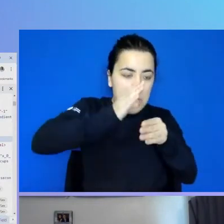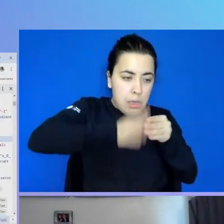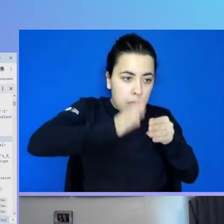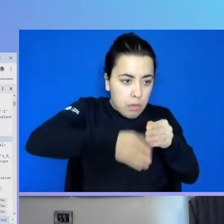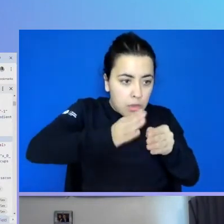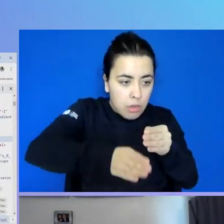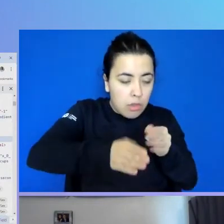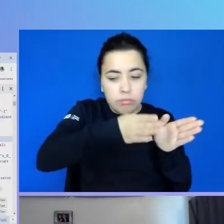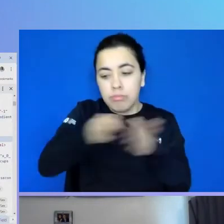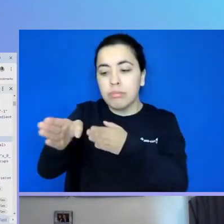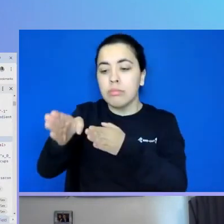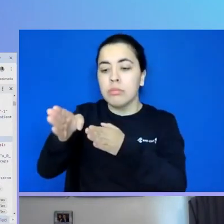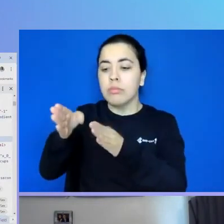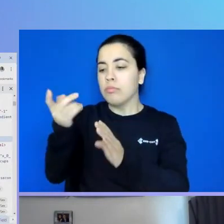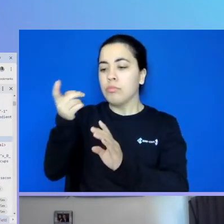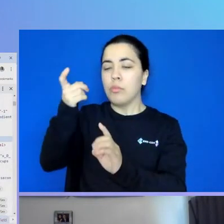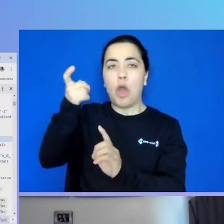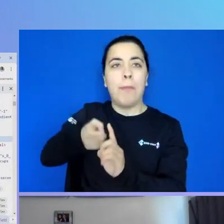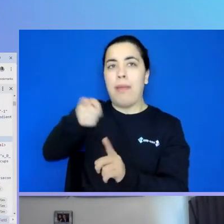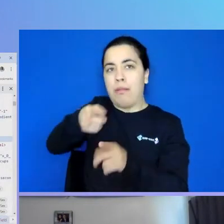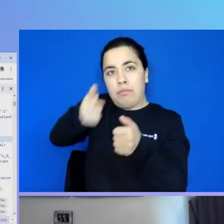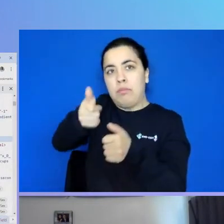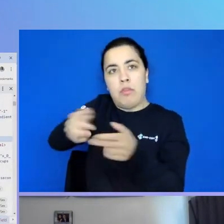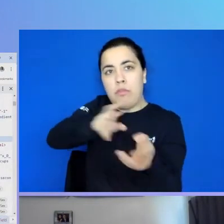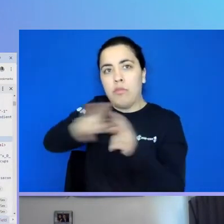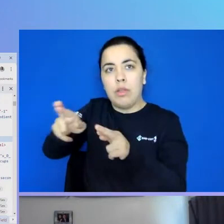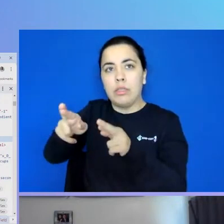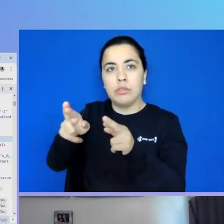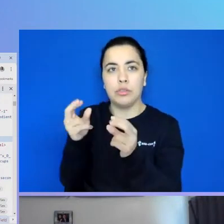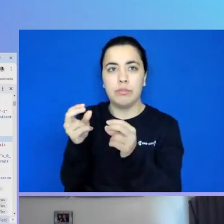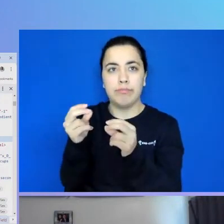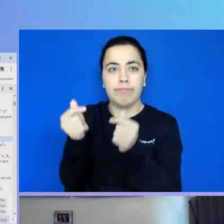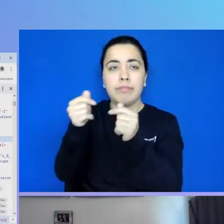if I told you that you could actually find 57% of these